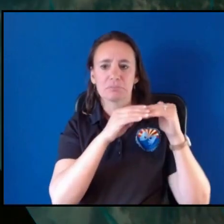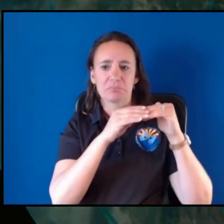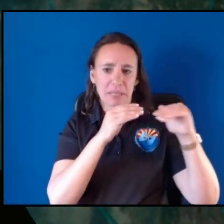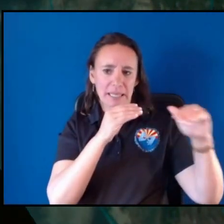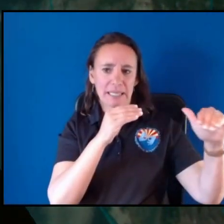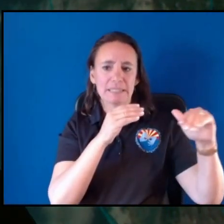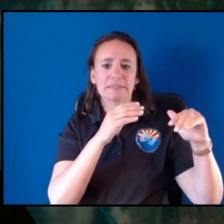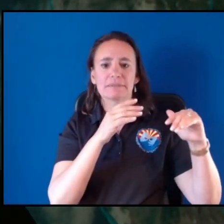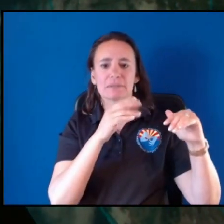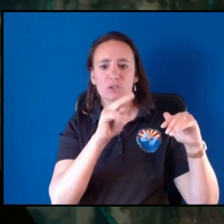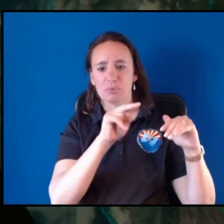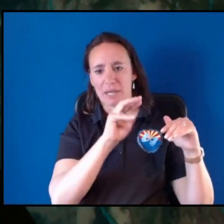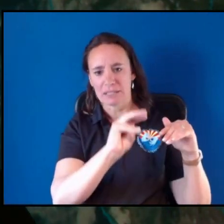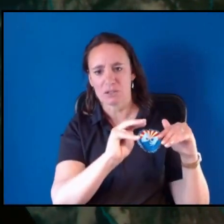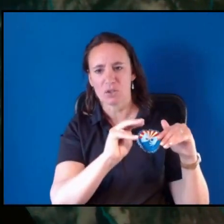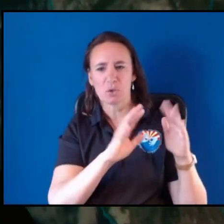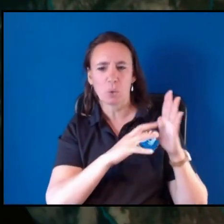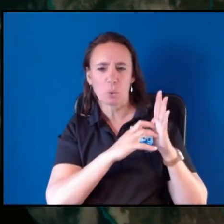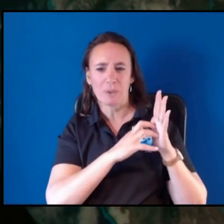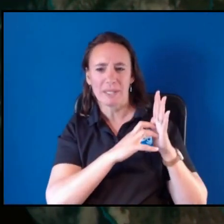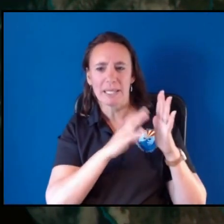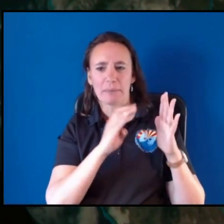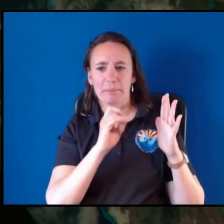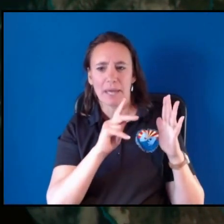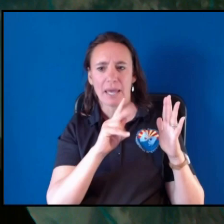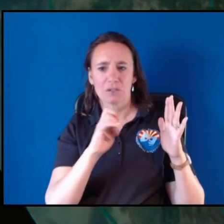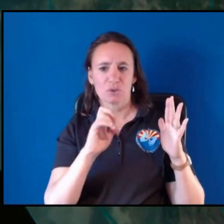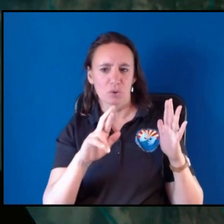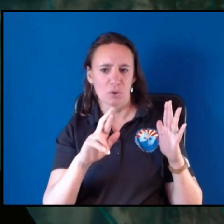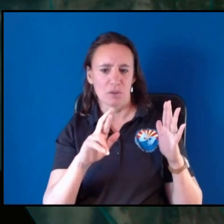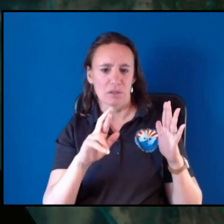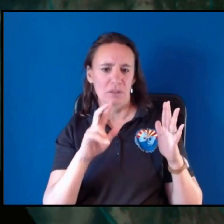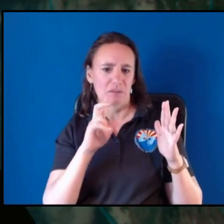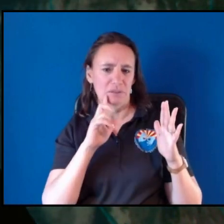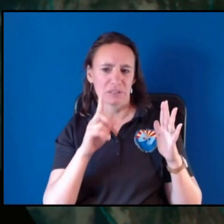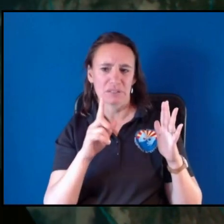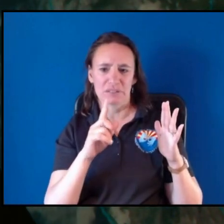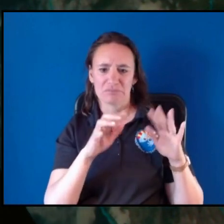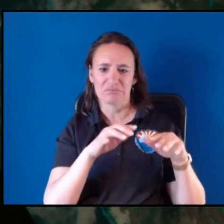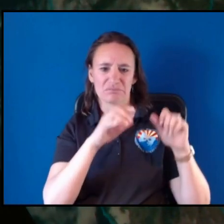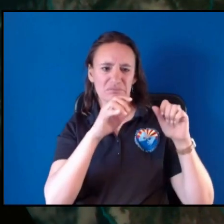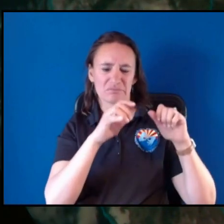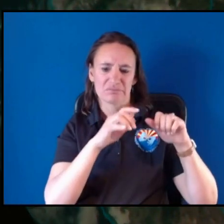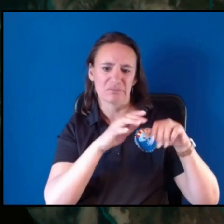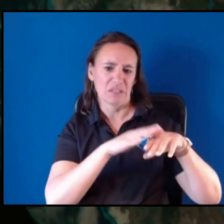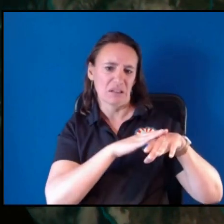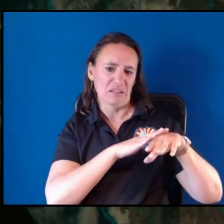kind of pulled up, lame, stalled out just to our north, but it did pull some moisture in the state. But we got those